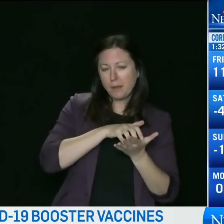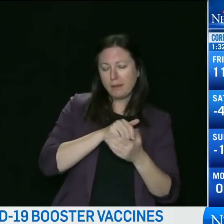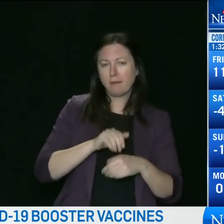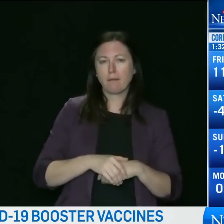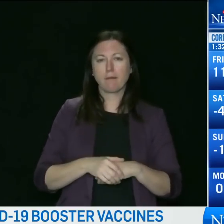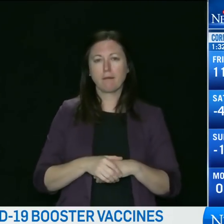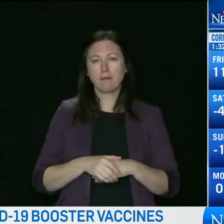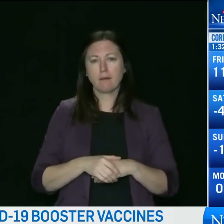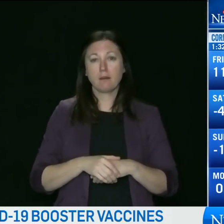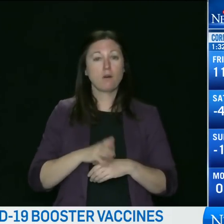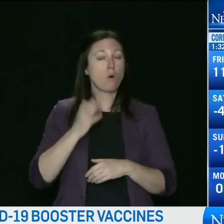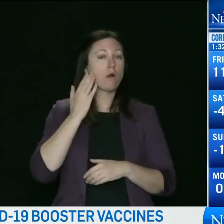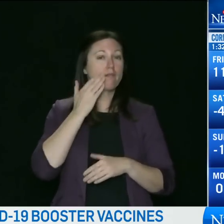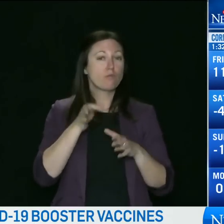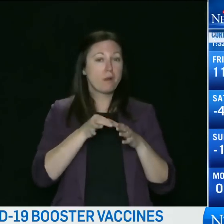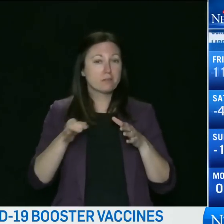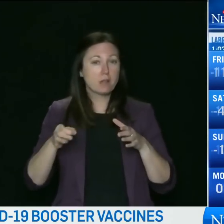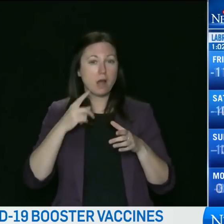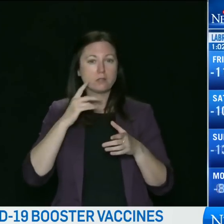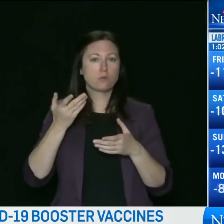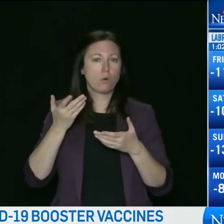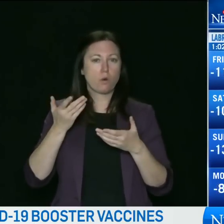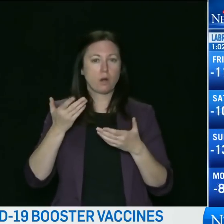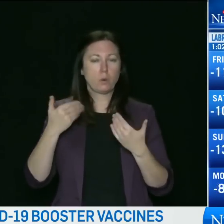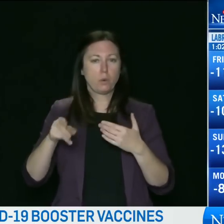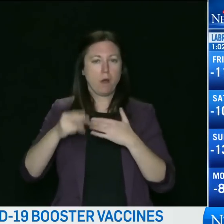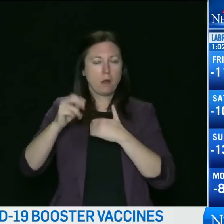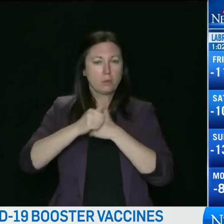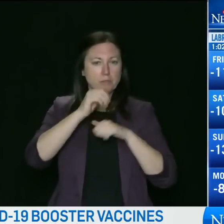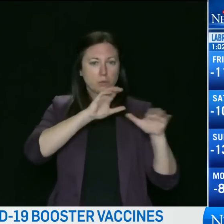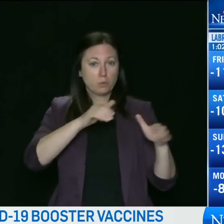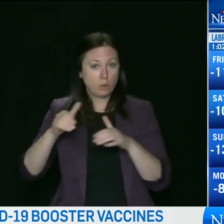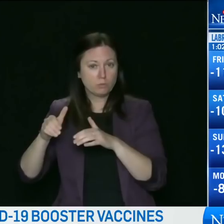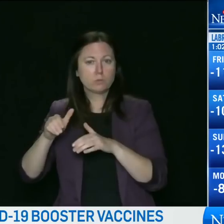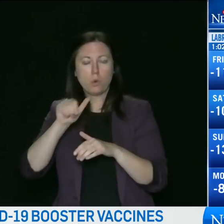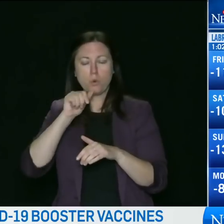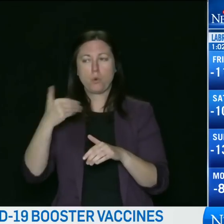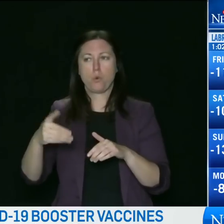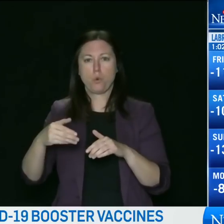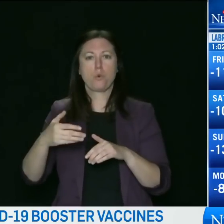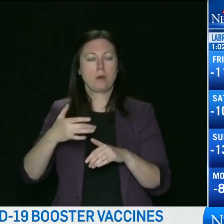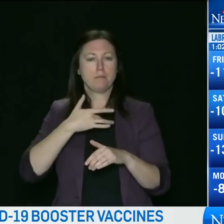THAT Dr. TAM WAS MENTIONING,